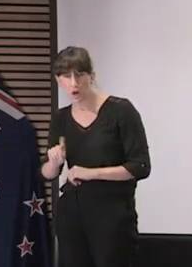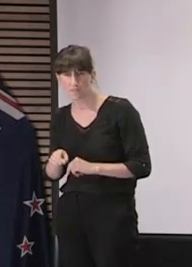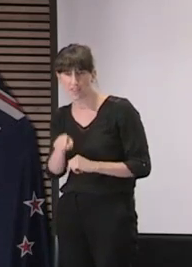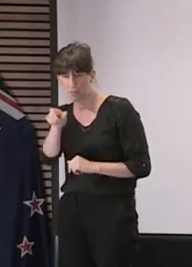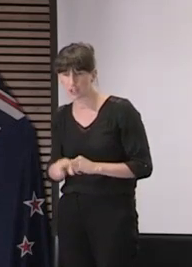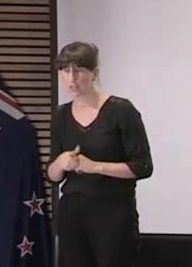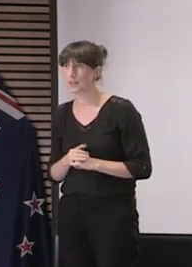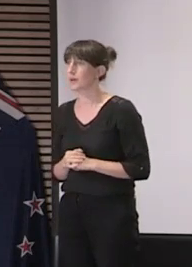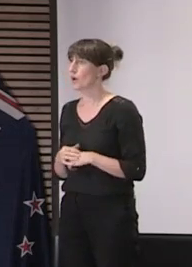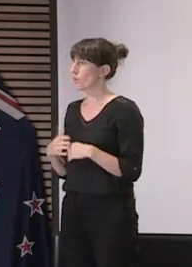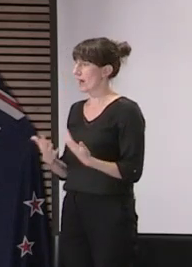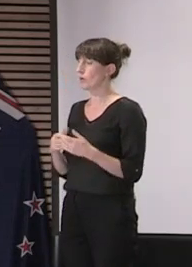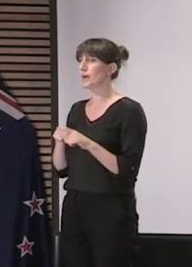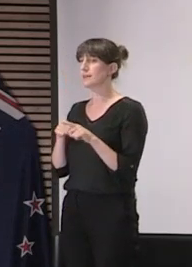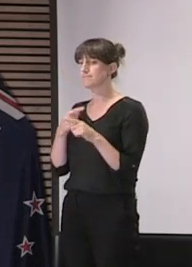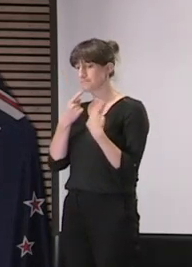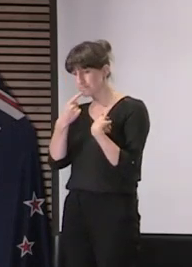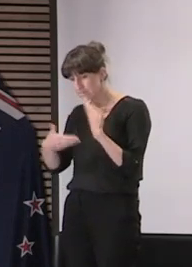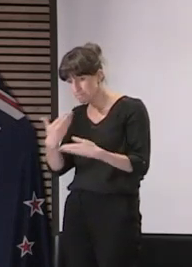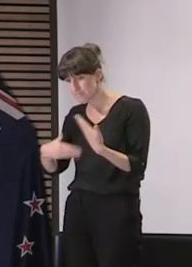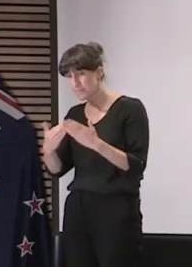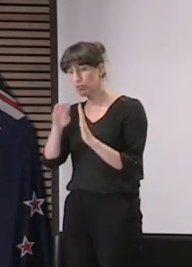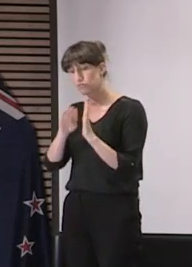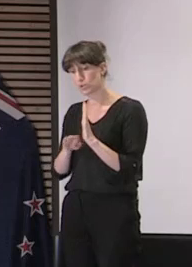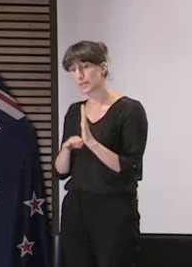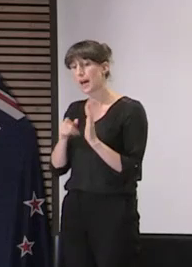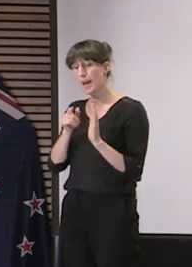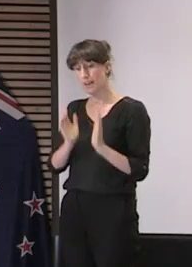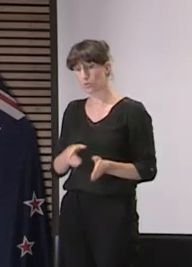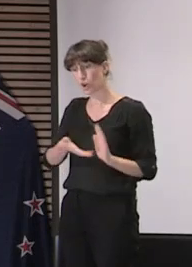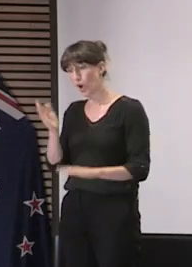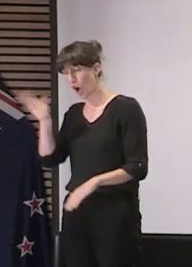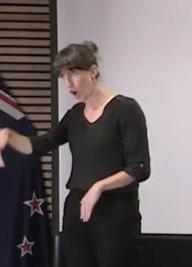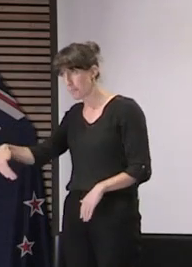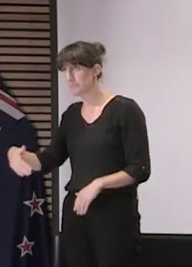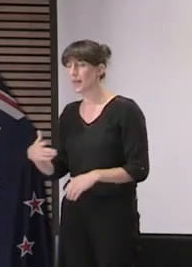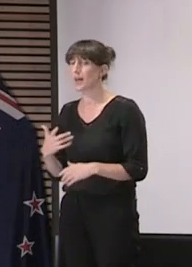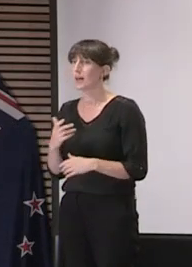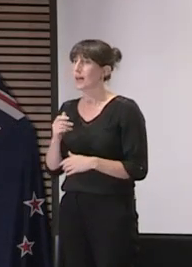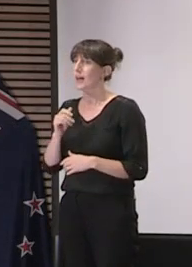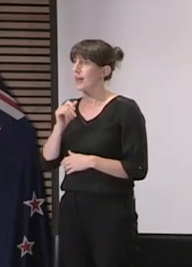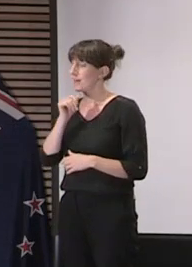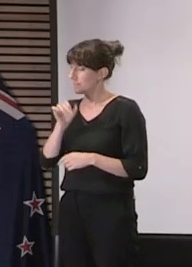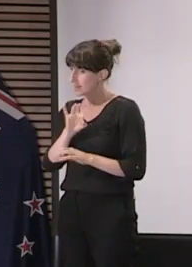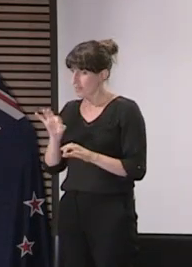direct them to comply under the Civil Defence Emergency Management Act and that may be